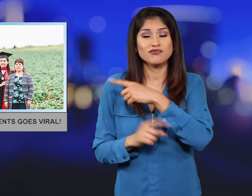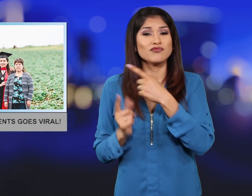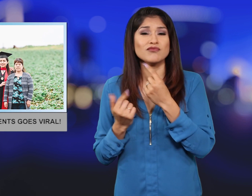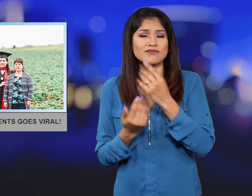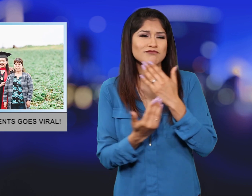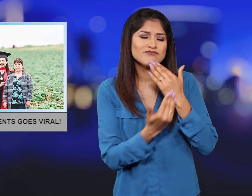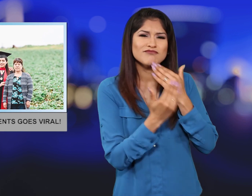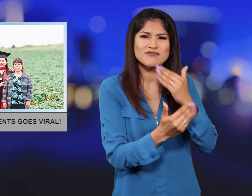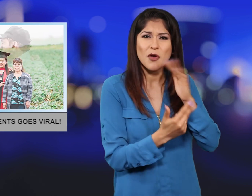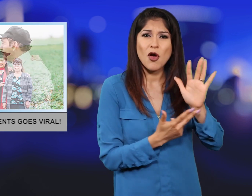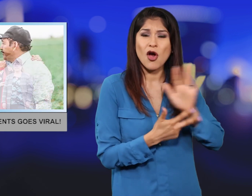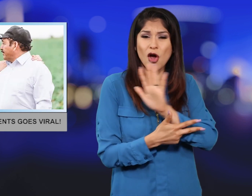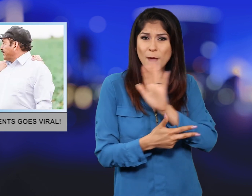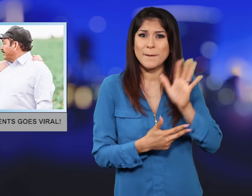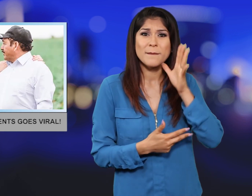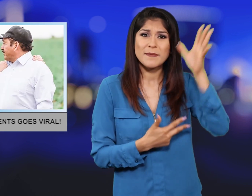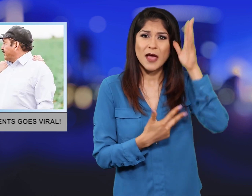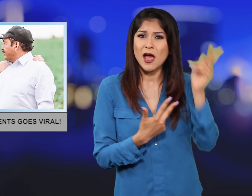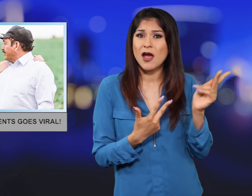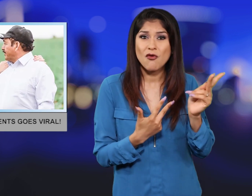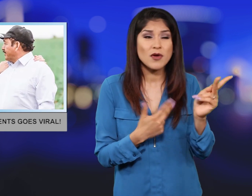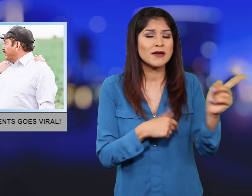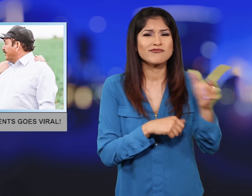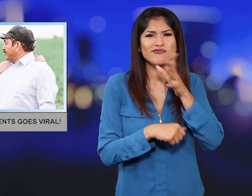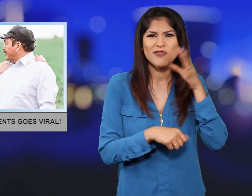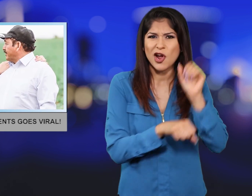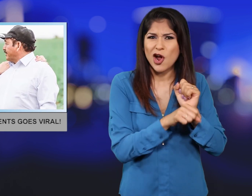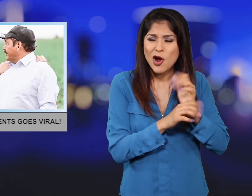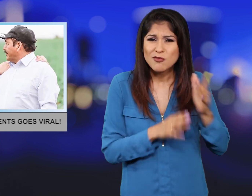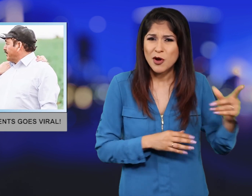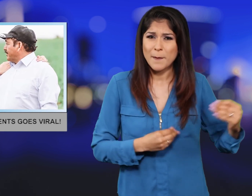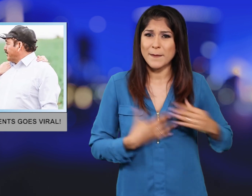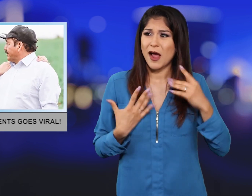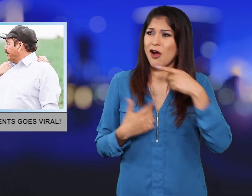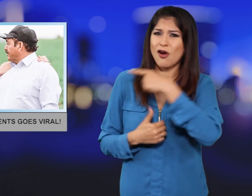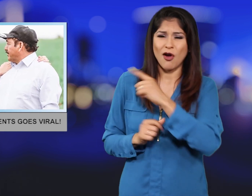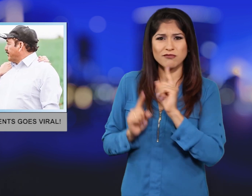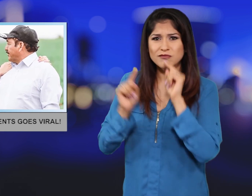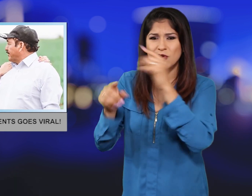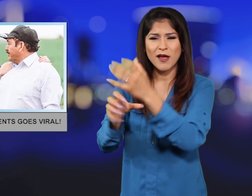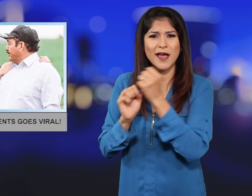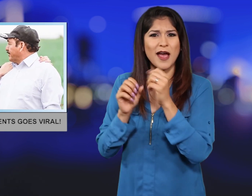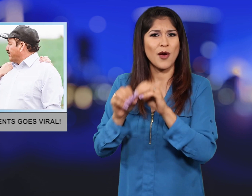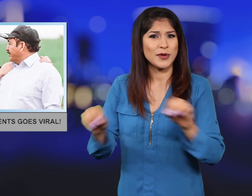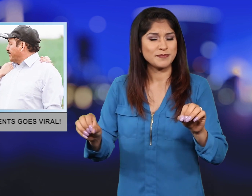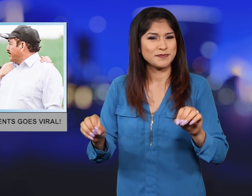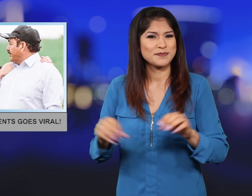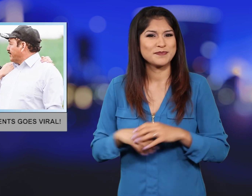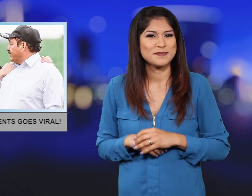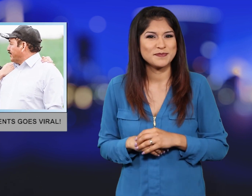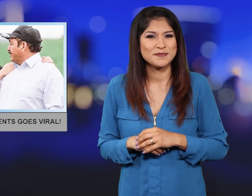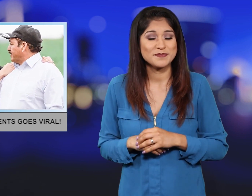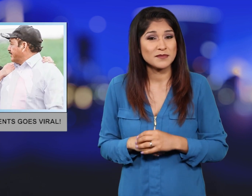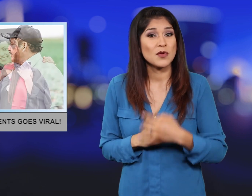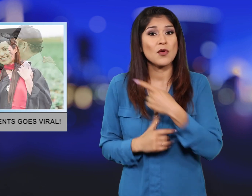Alfaro credits her farm working parents for inspiring her to get a degree.